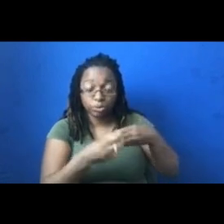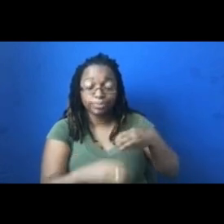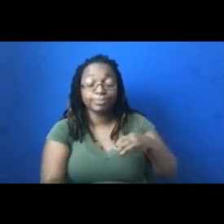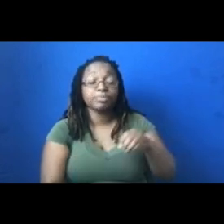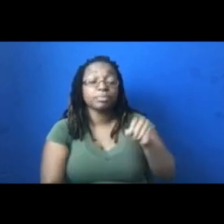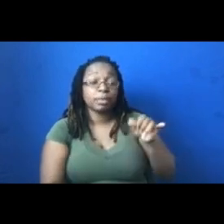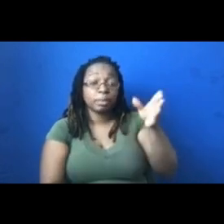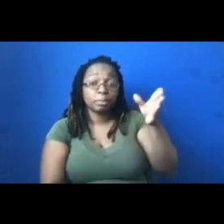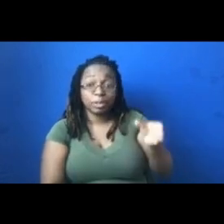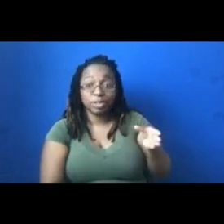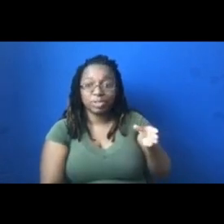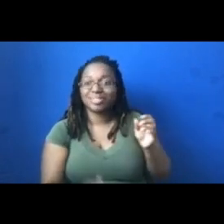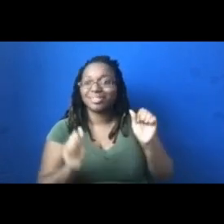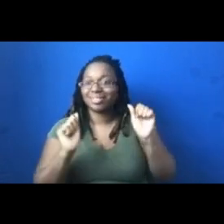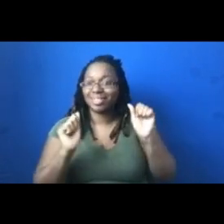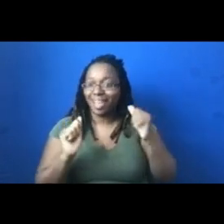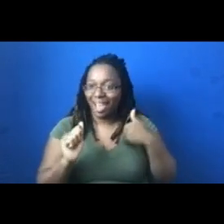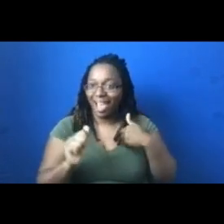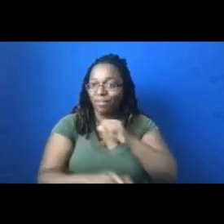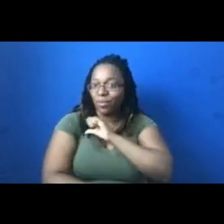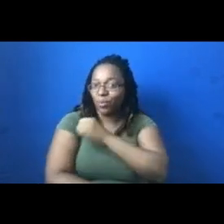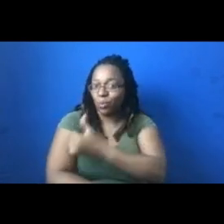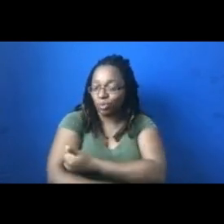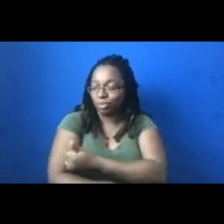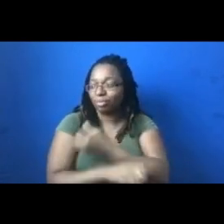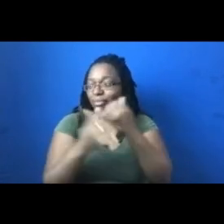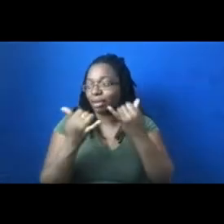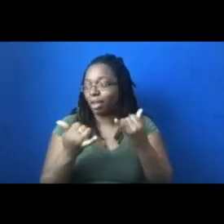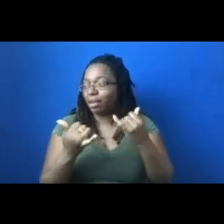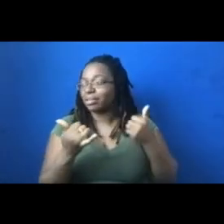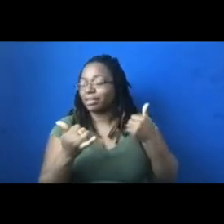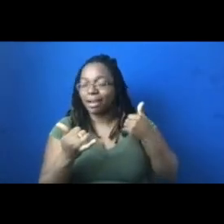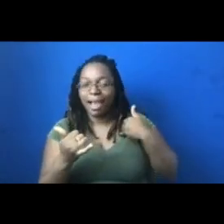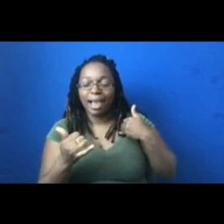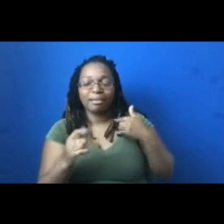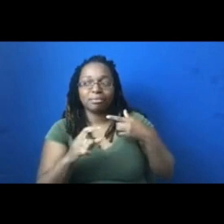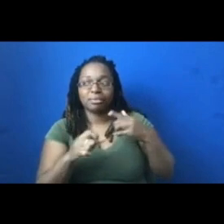the convening authority to bring together businesses, large or